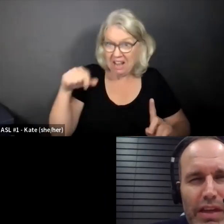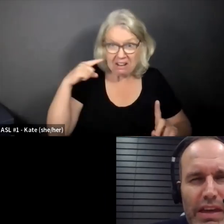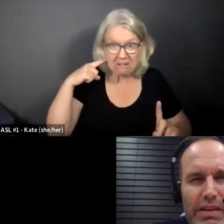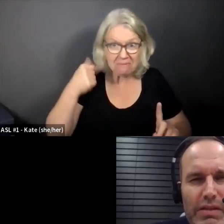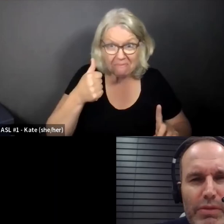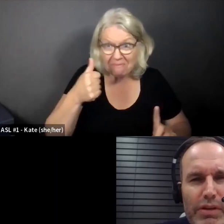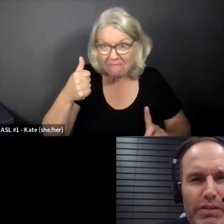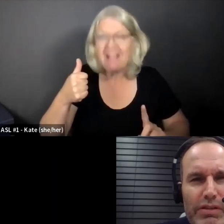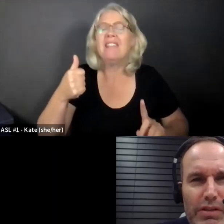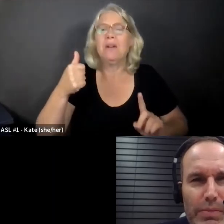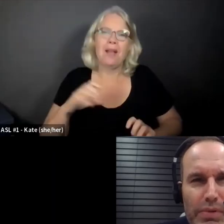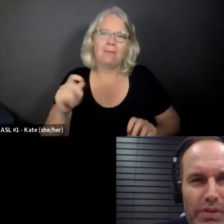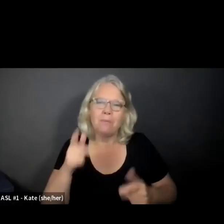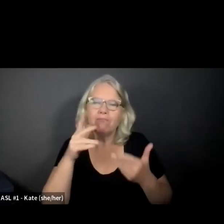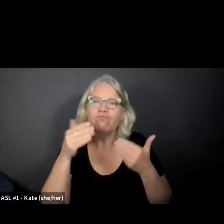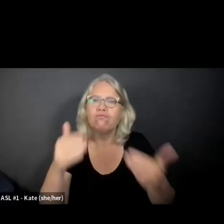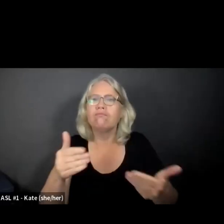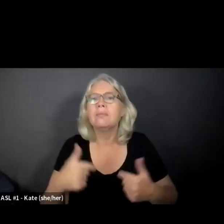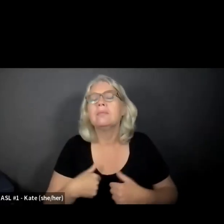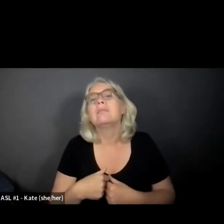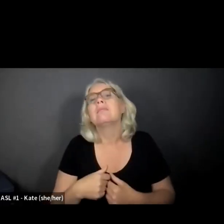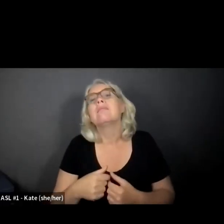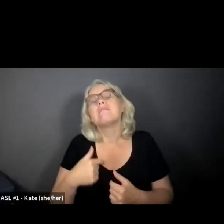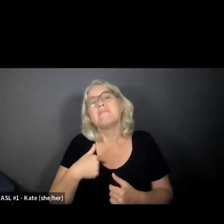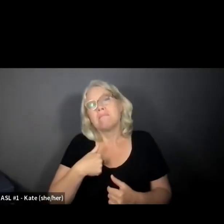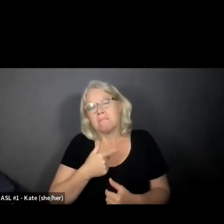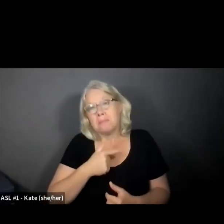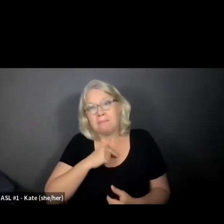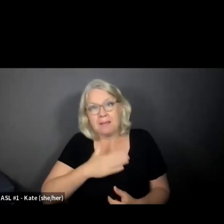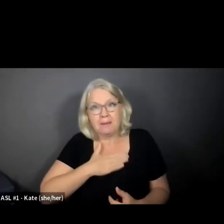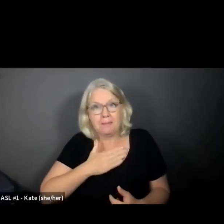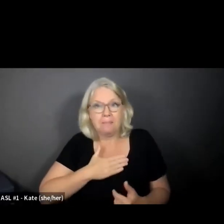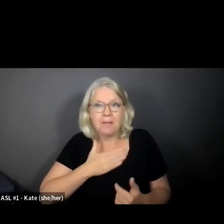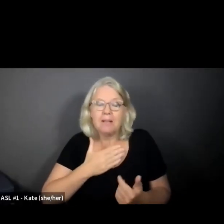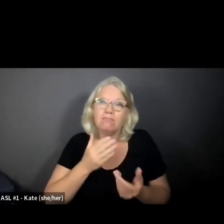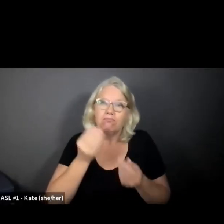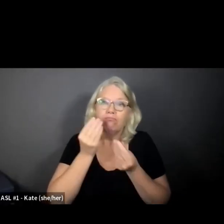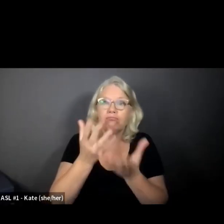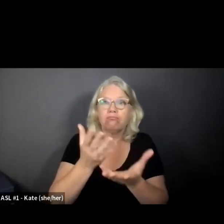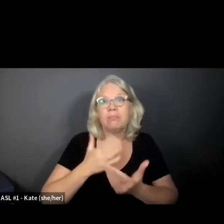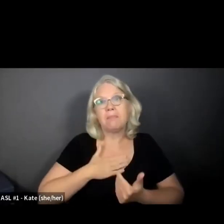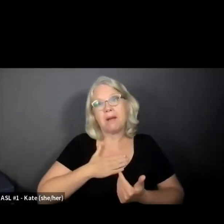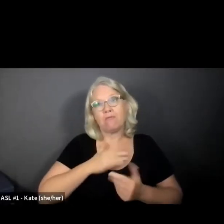I'M GOING TO PRESENT THE TREASURER'S REPORT.